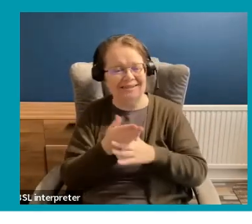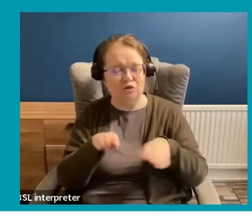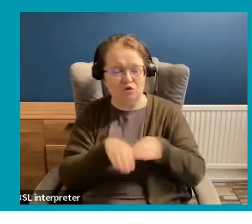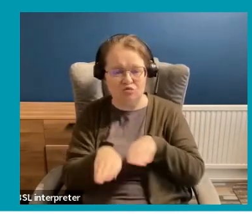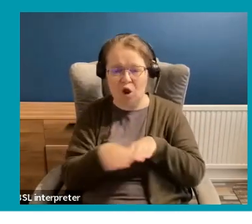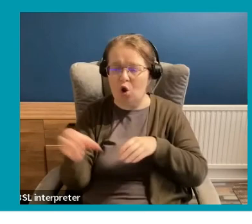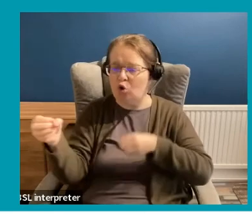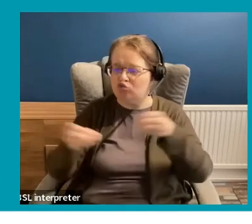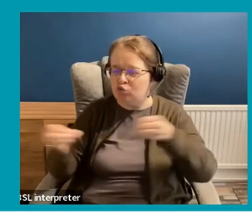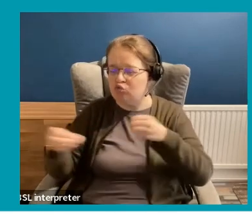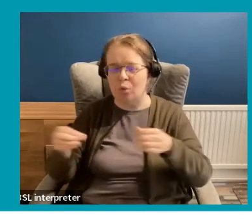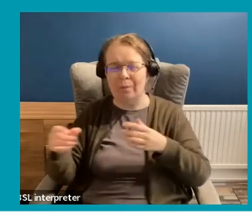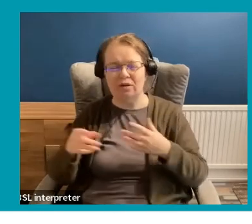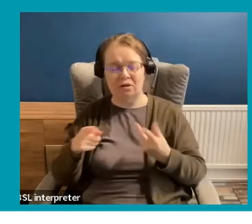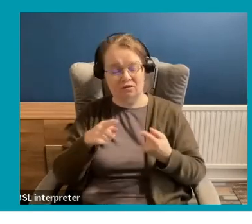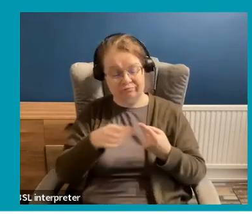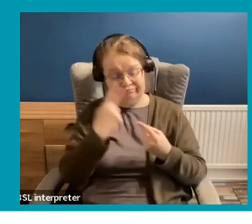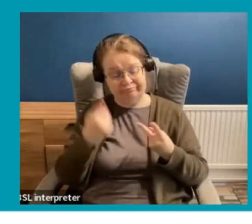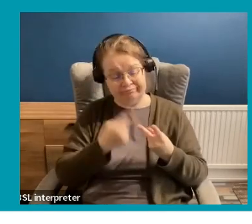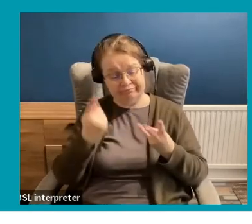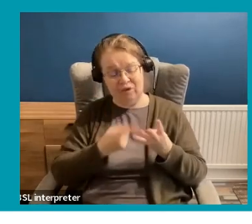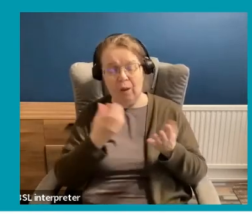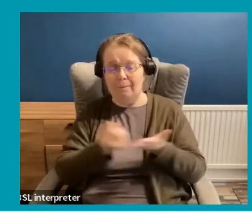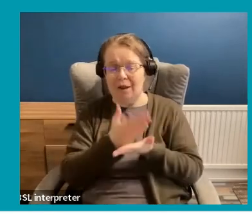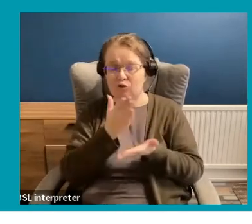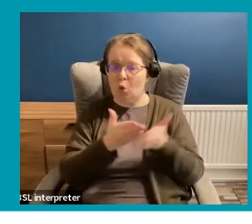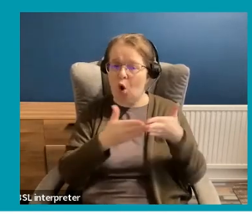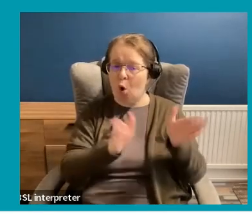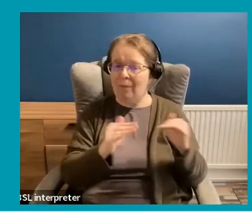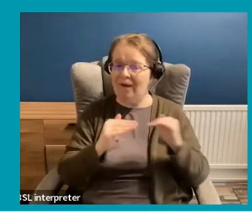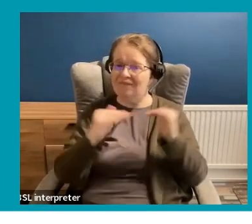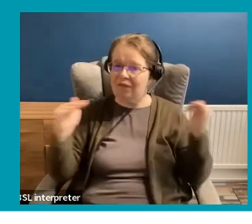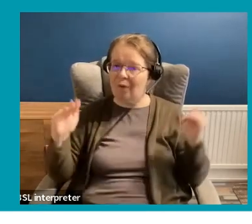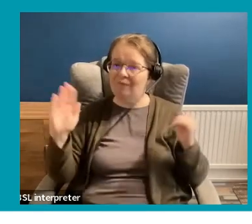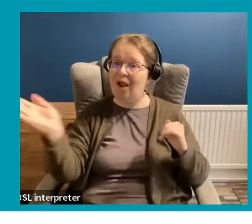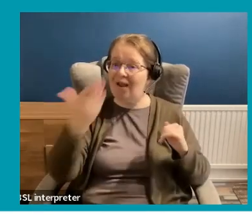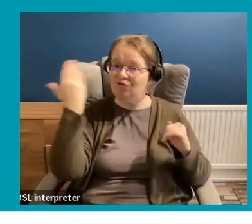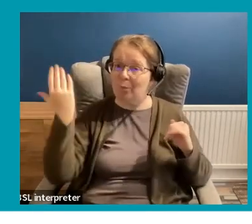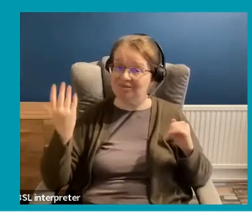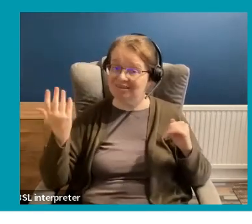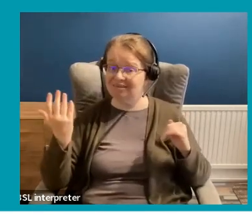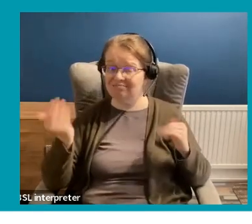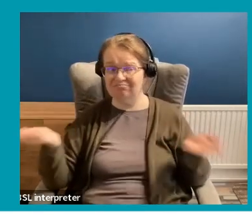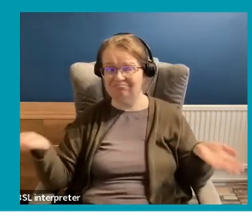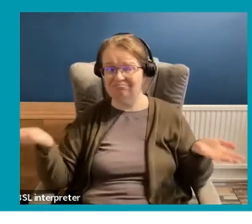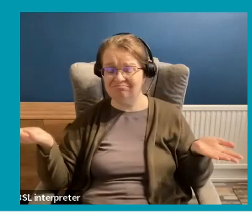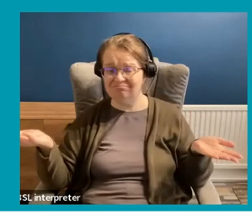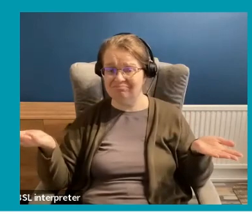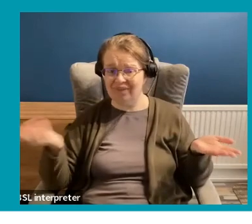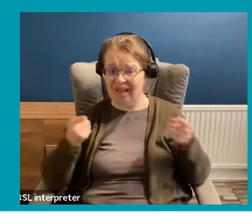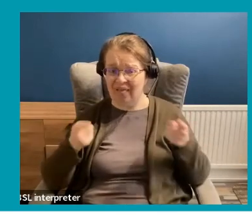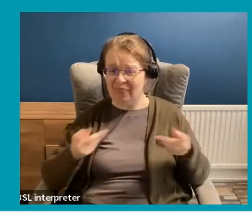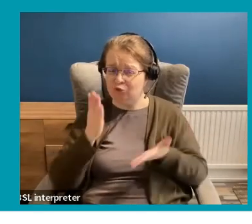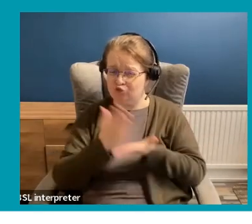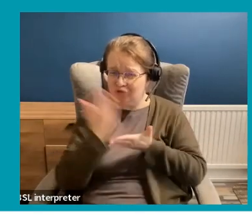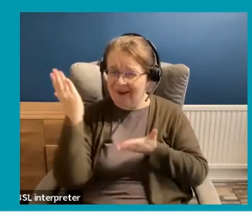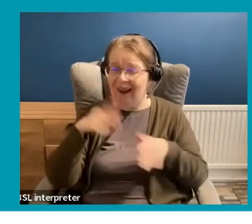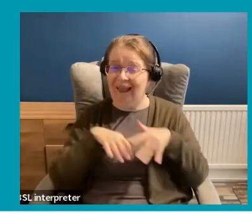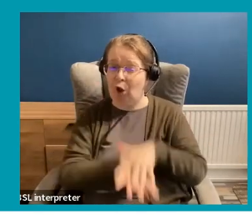All of those things are made open and fair for everybody then that is real inclusion, isn't it? It is.